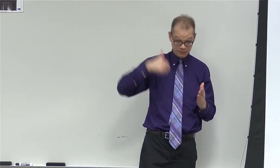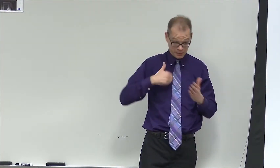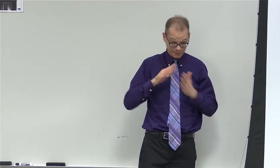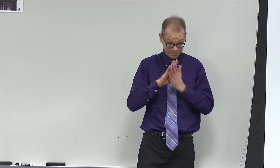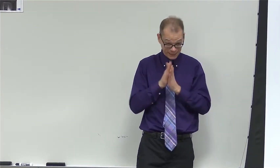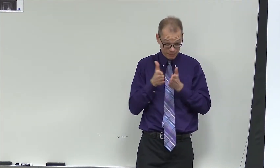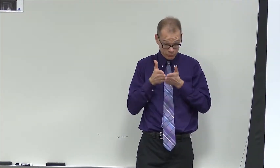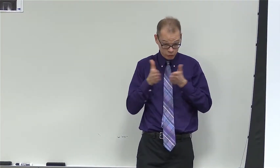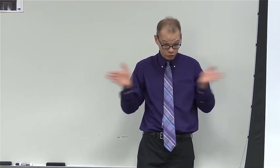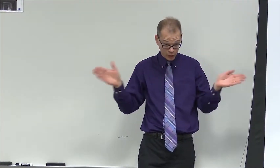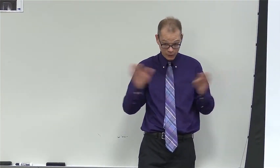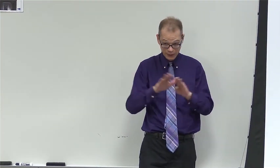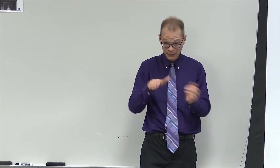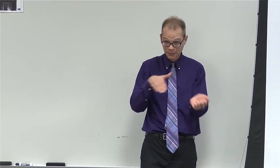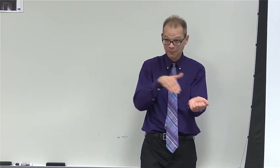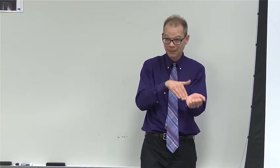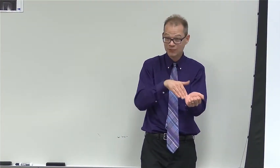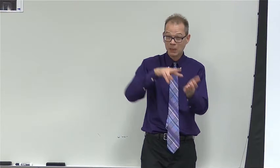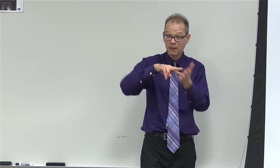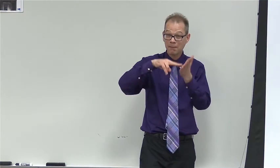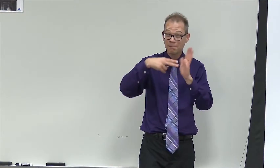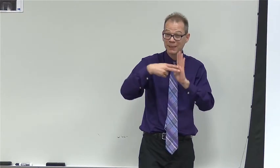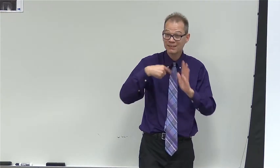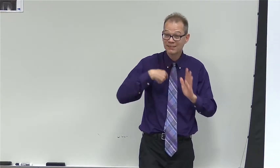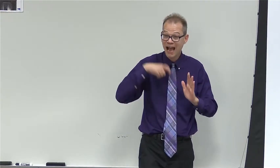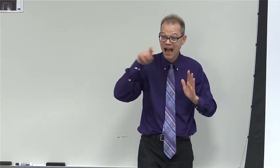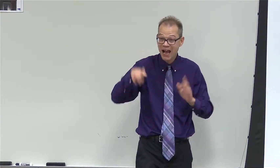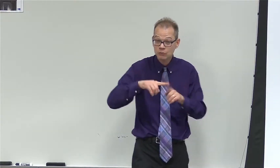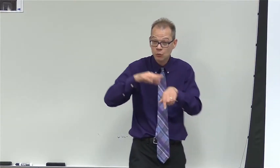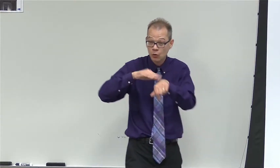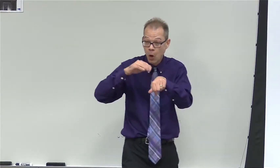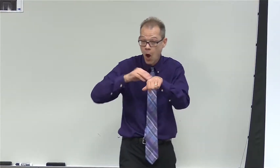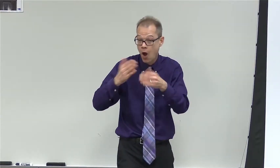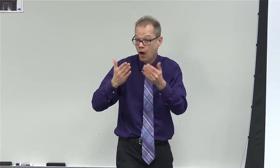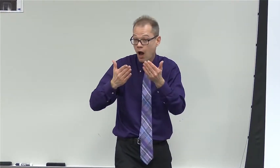thinking about my future in general pediatrics,